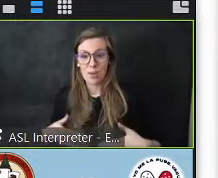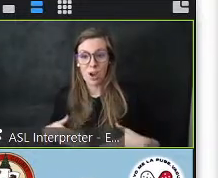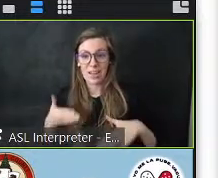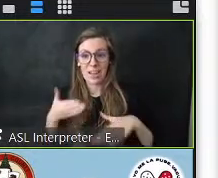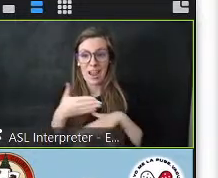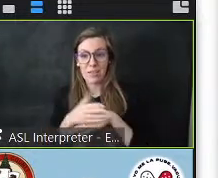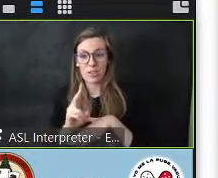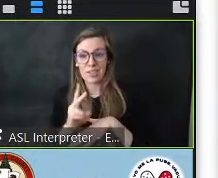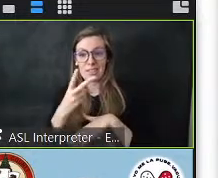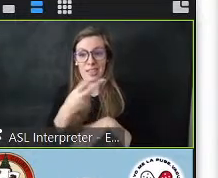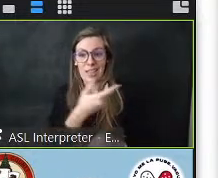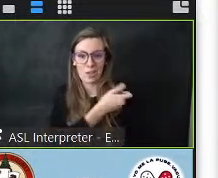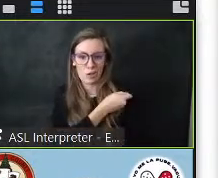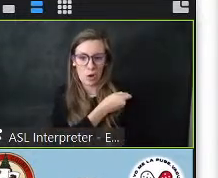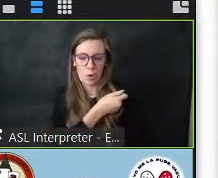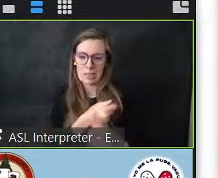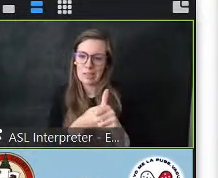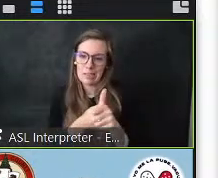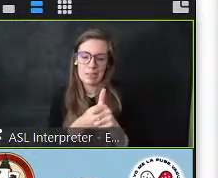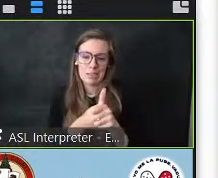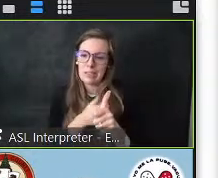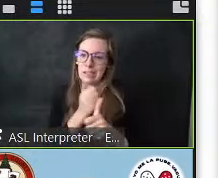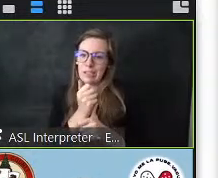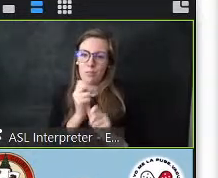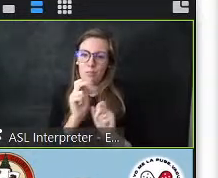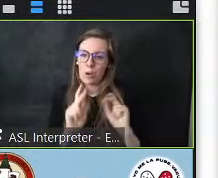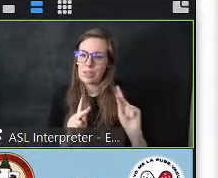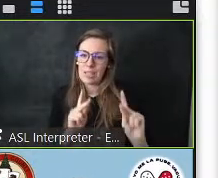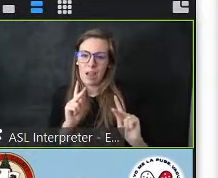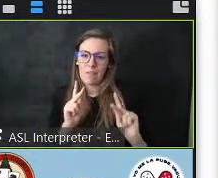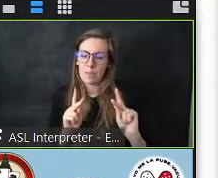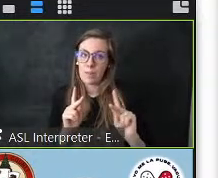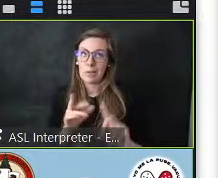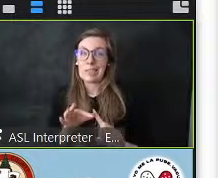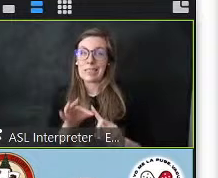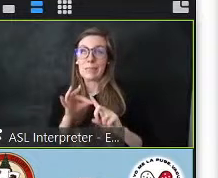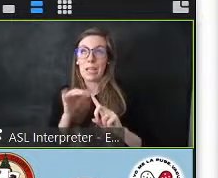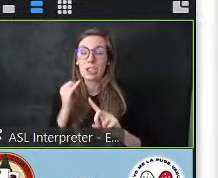most of them especially on the ones that have transplant of organs.